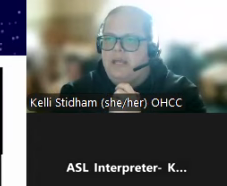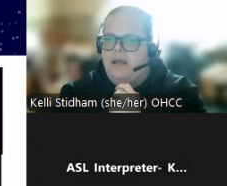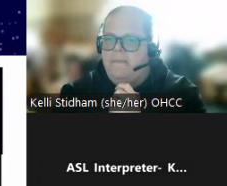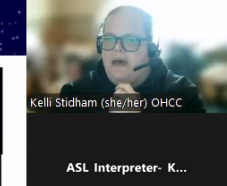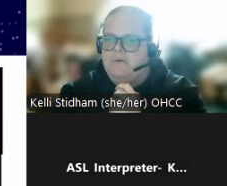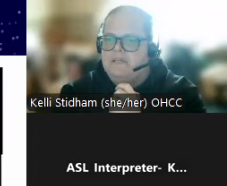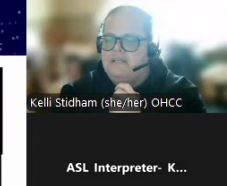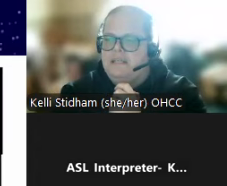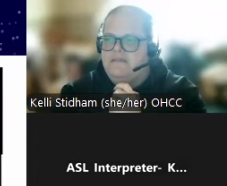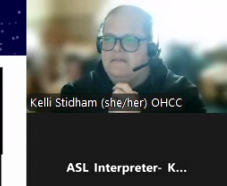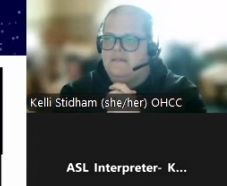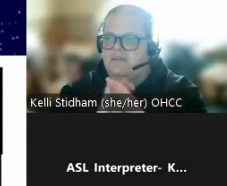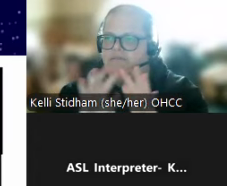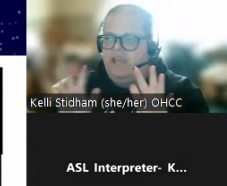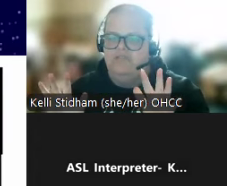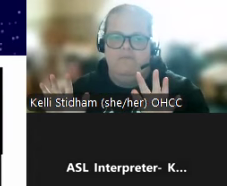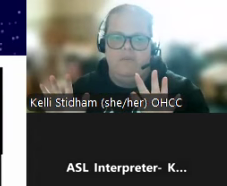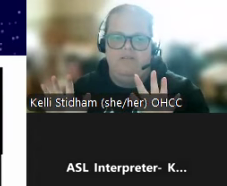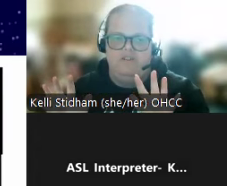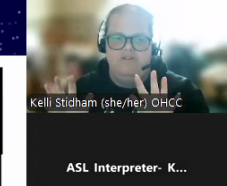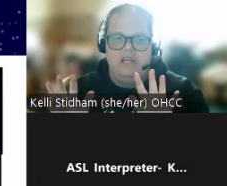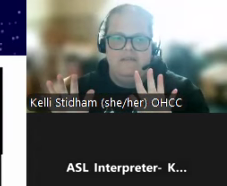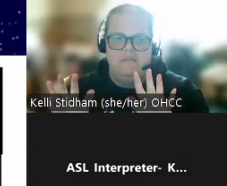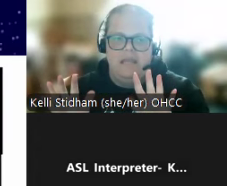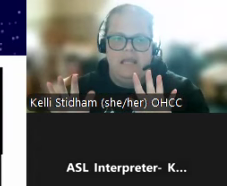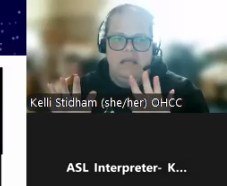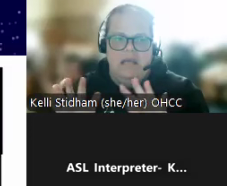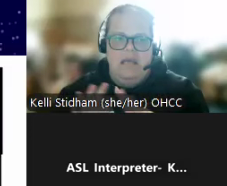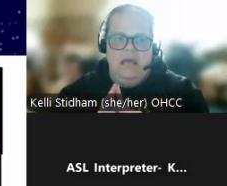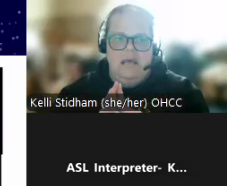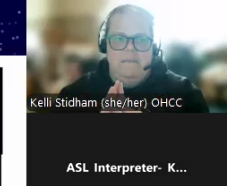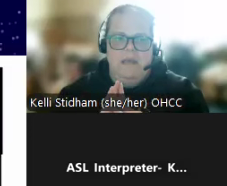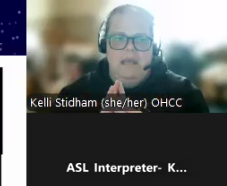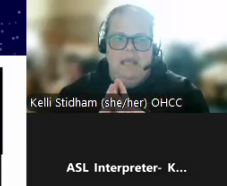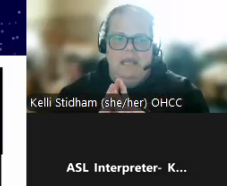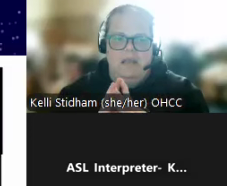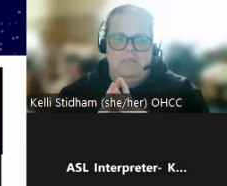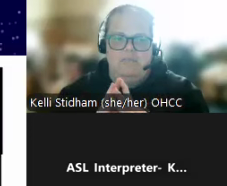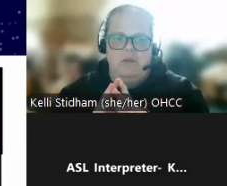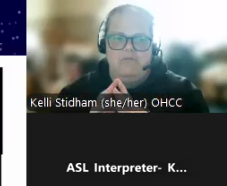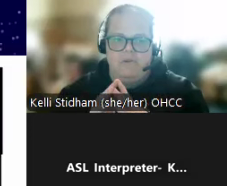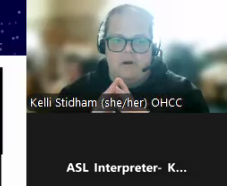bit about this certification